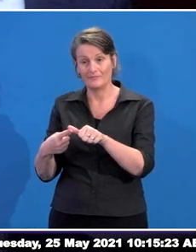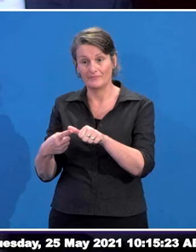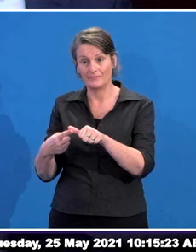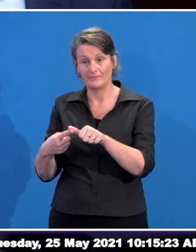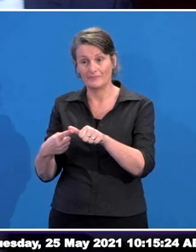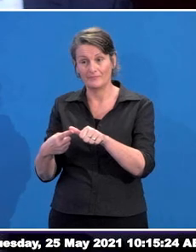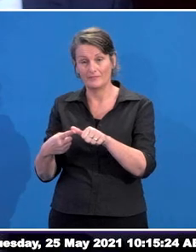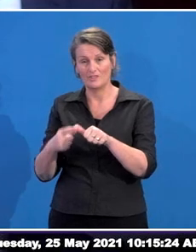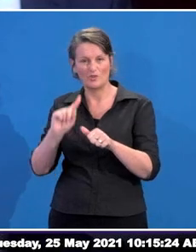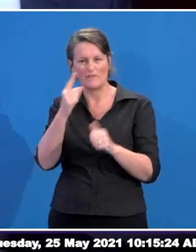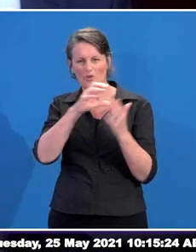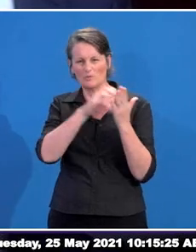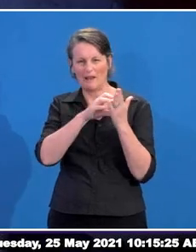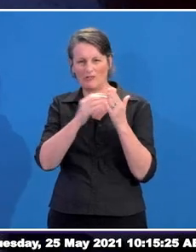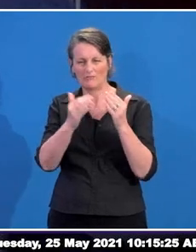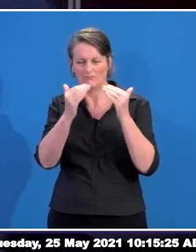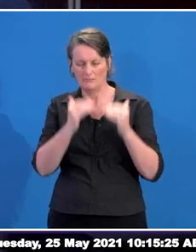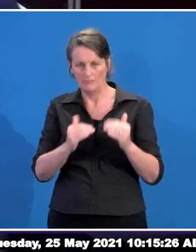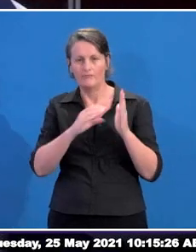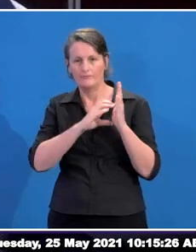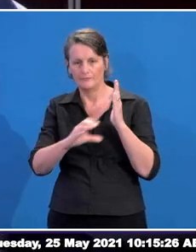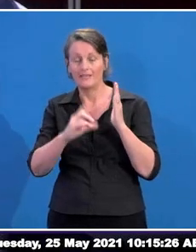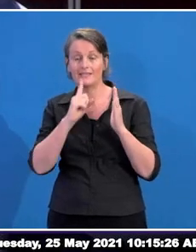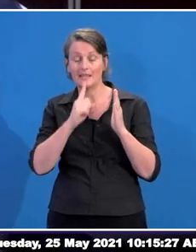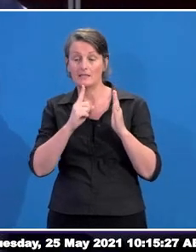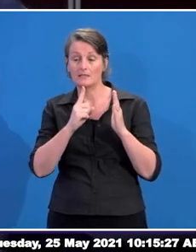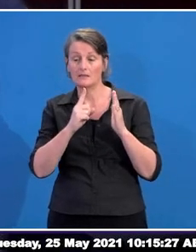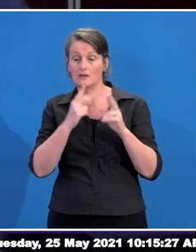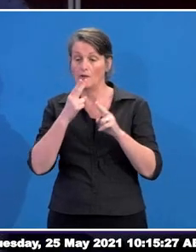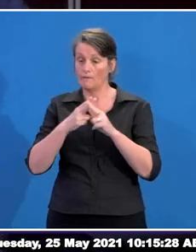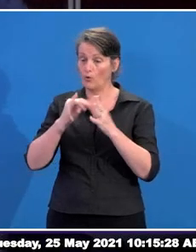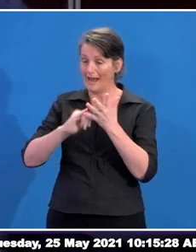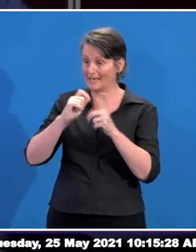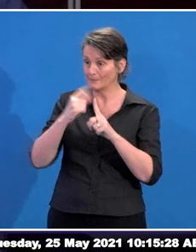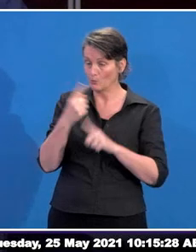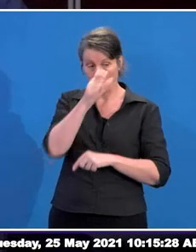over that first paragraph. In regards to SP1, I note you haven't commented